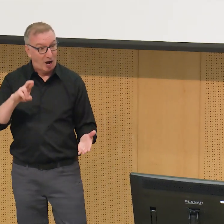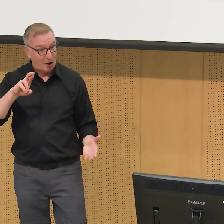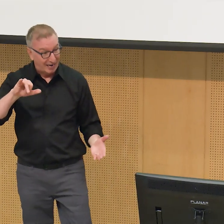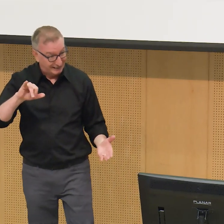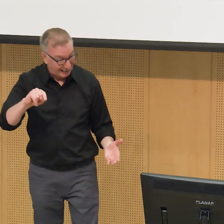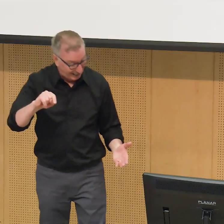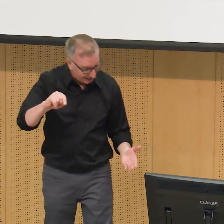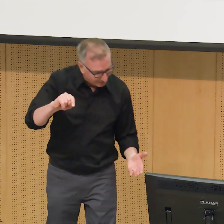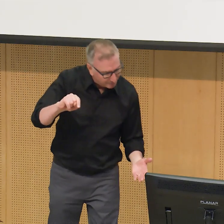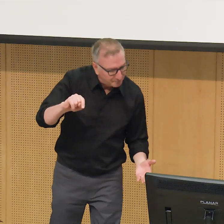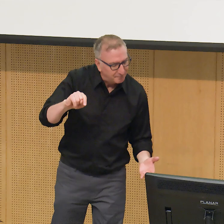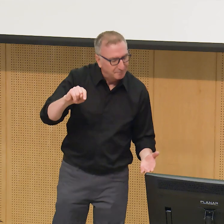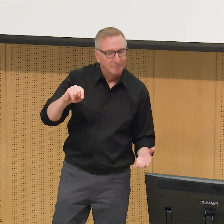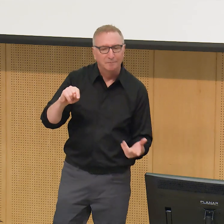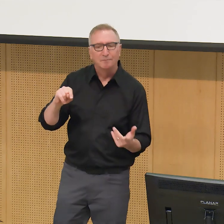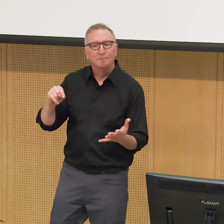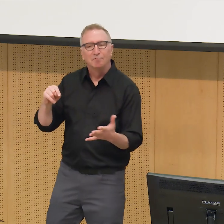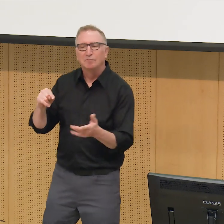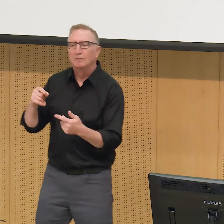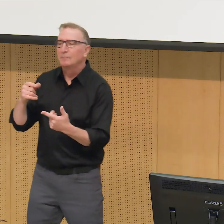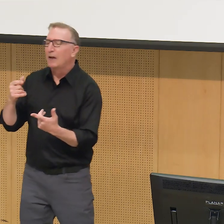My first time at RIT.